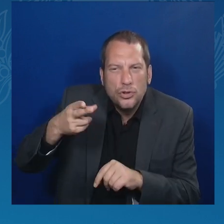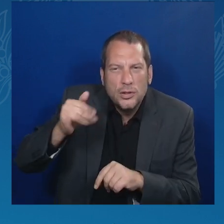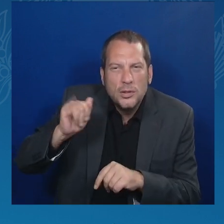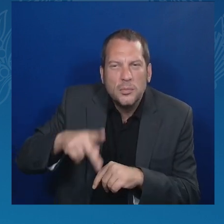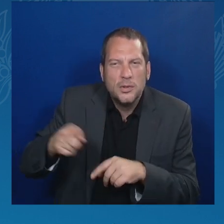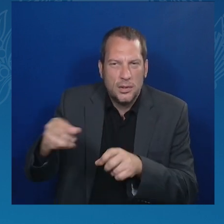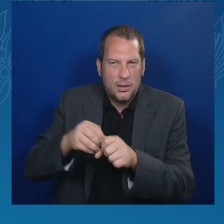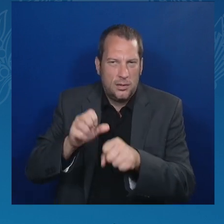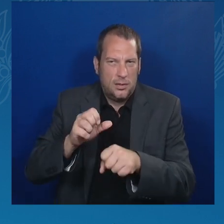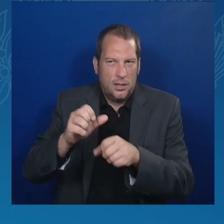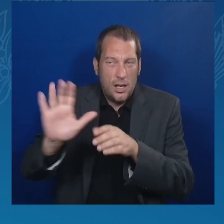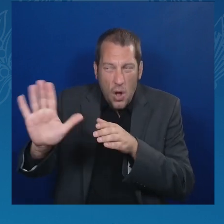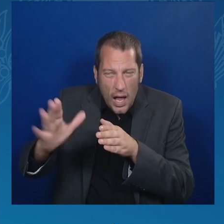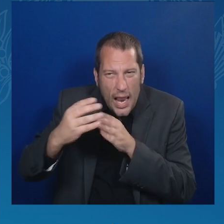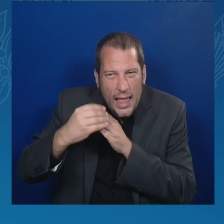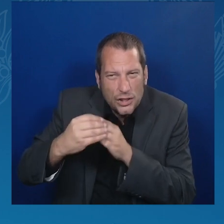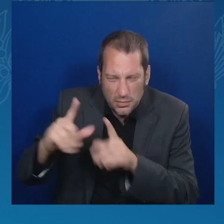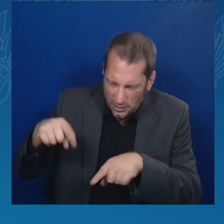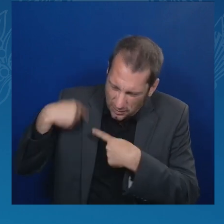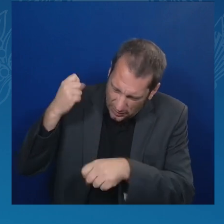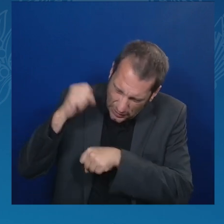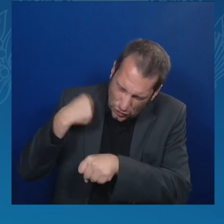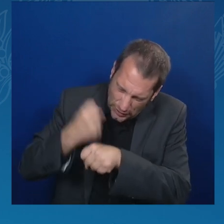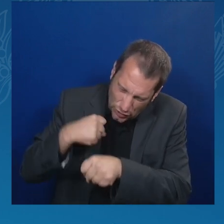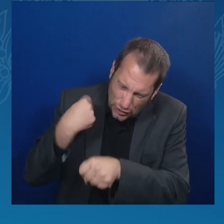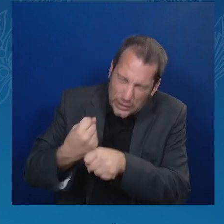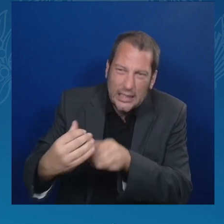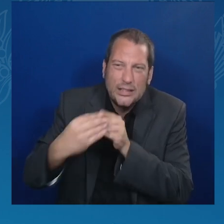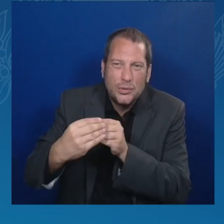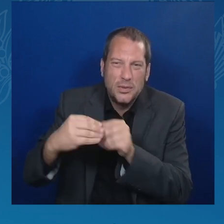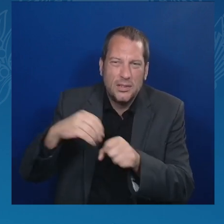has improved the lives of countless workers around our nation. So, thank you, D.